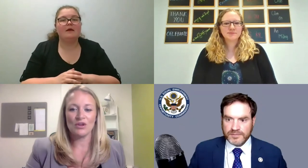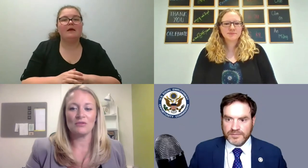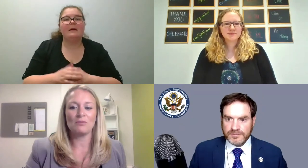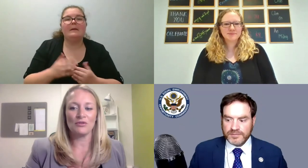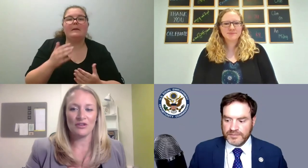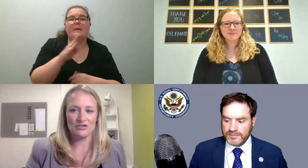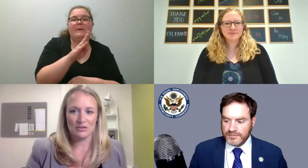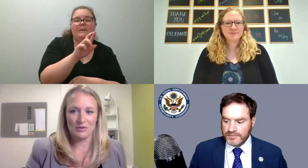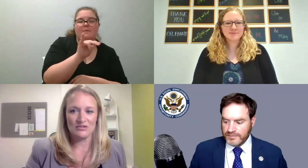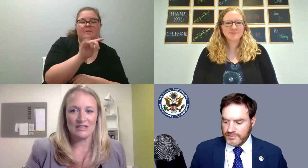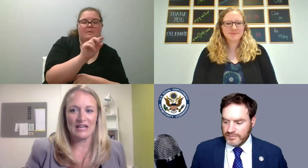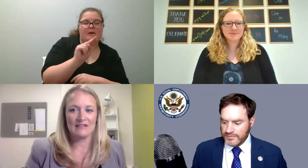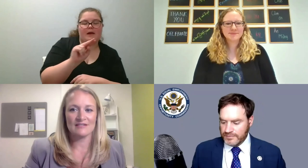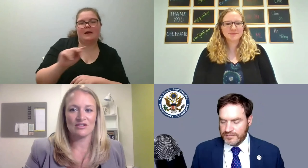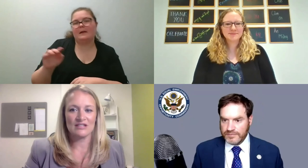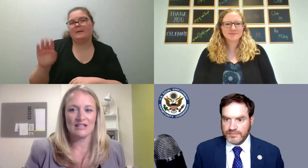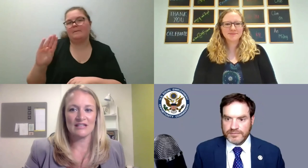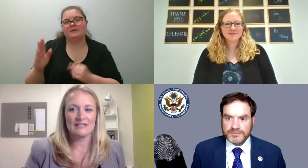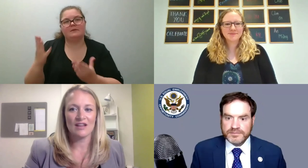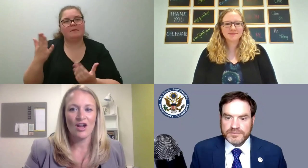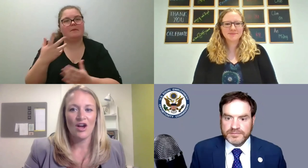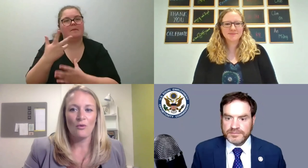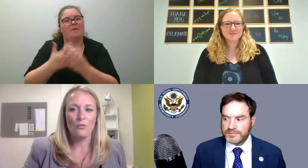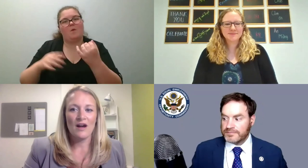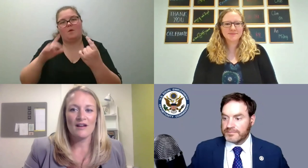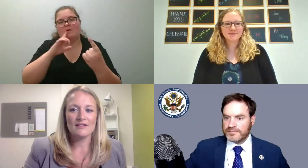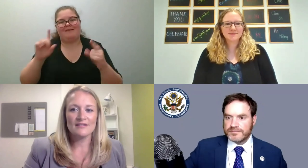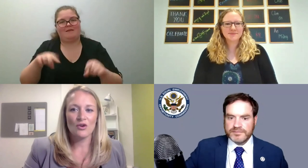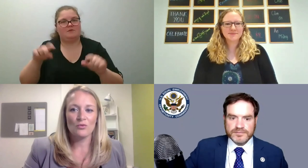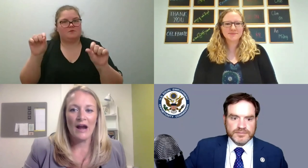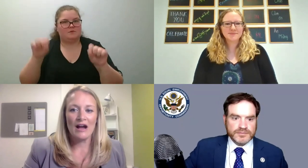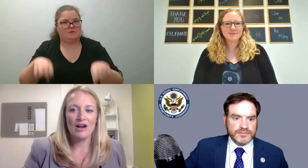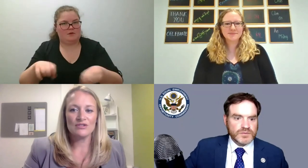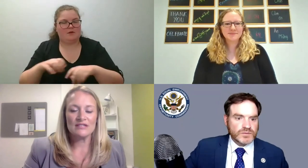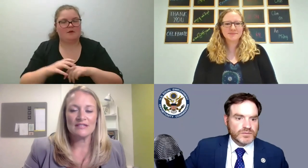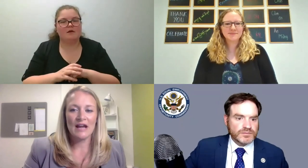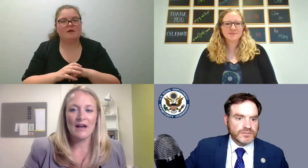you could both contribute to the answer to this, was around,